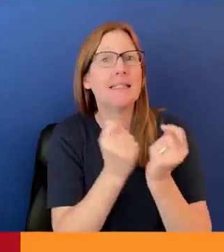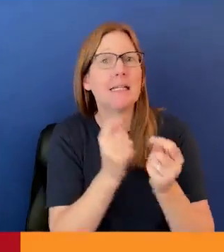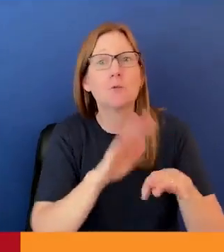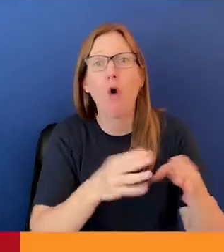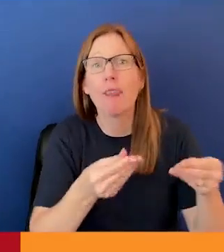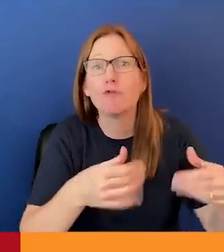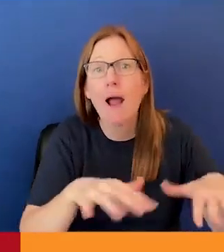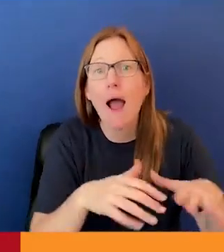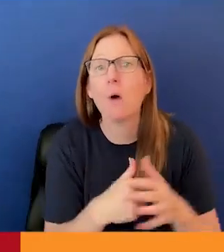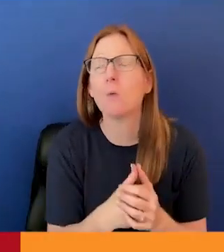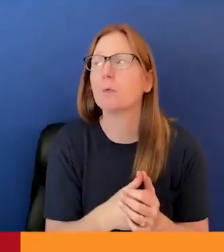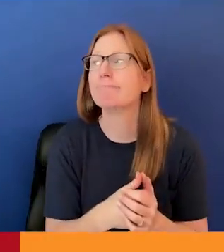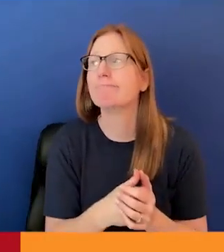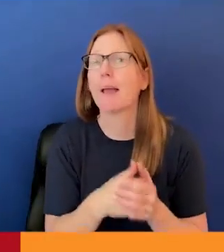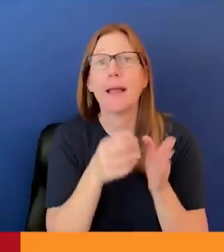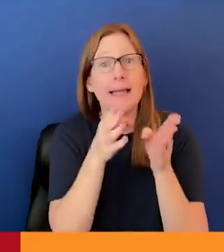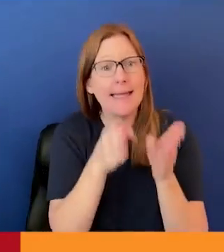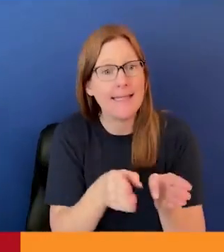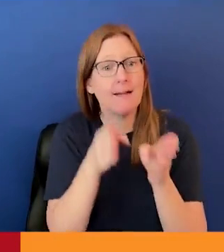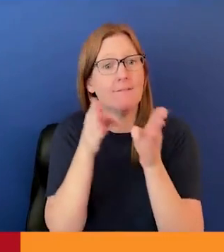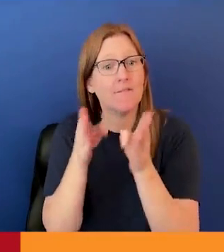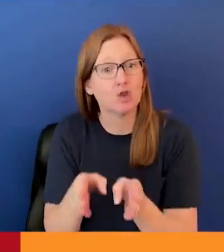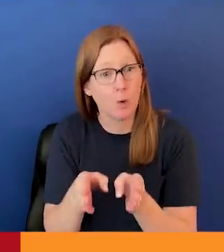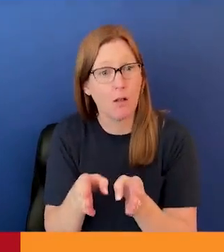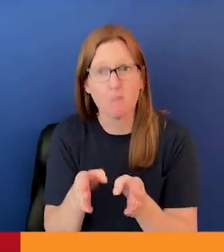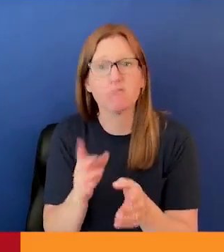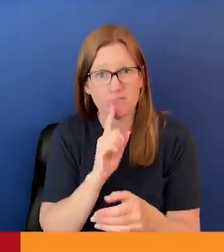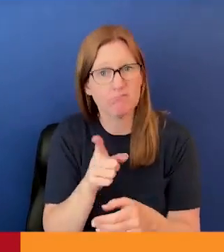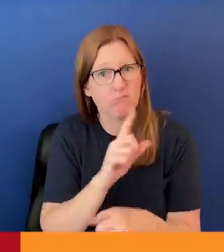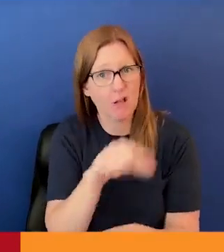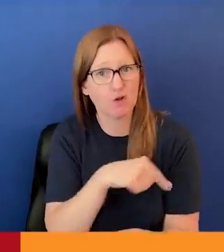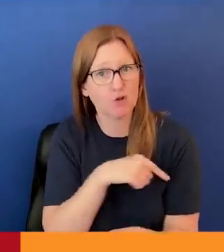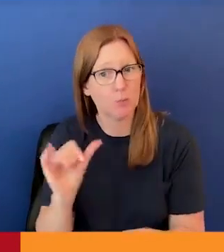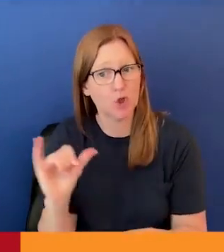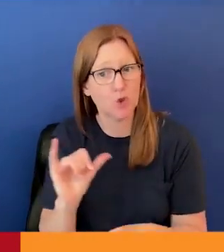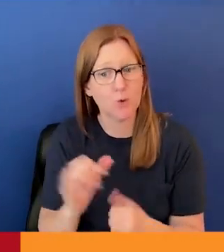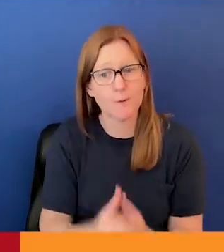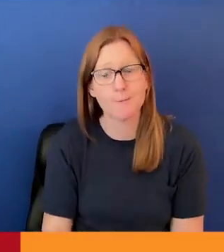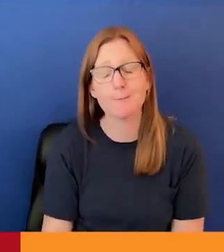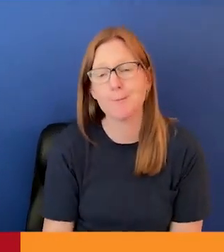Individuals are all eligible to participate in this challenge.